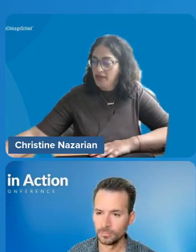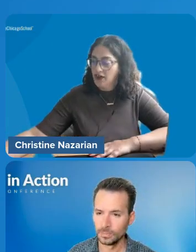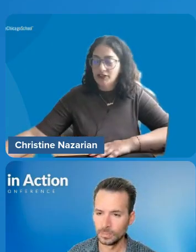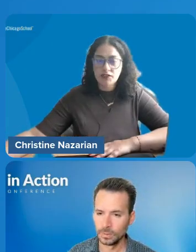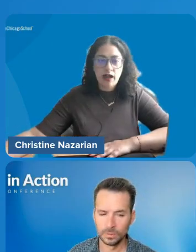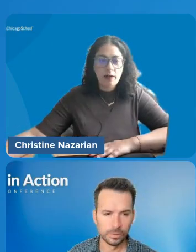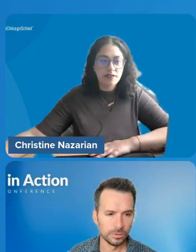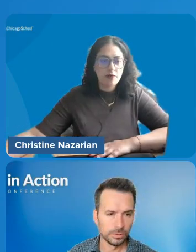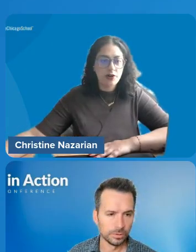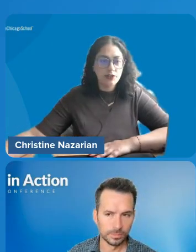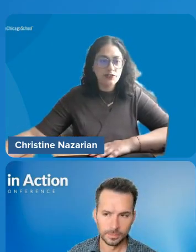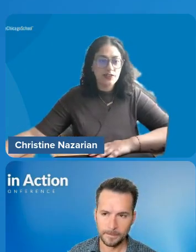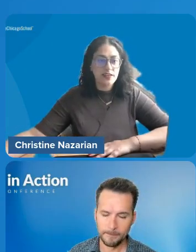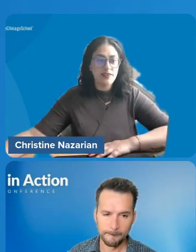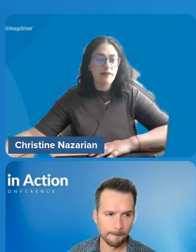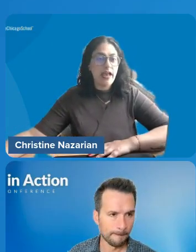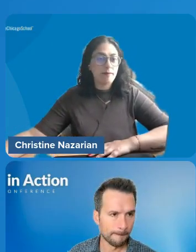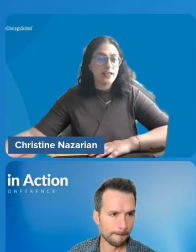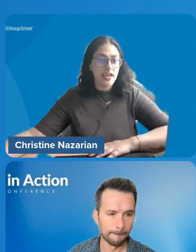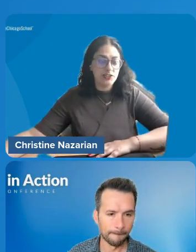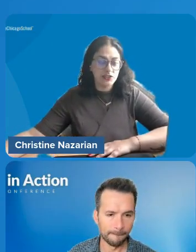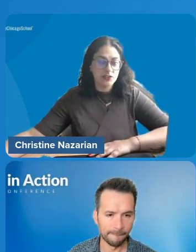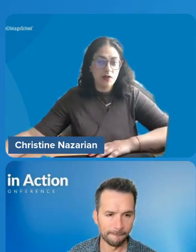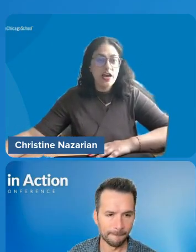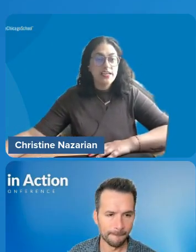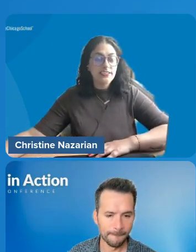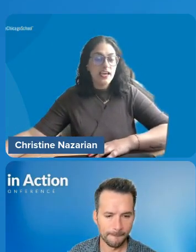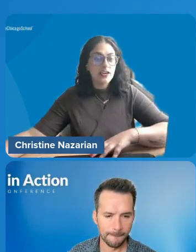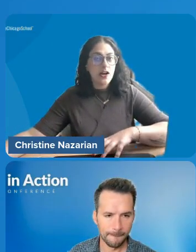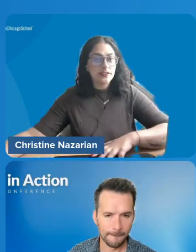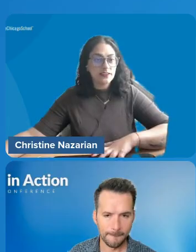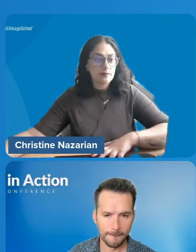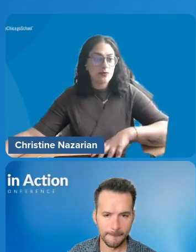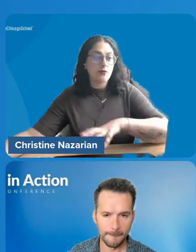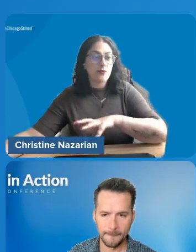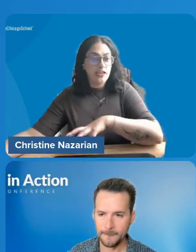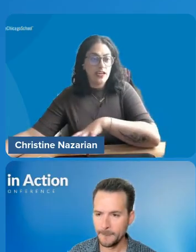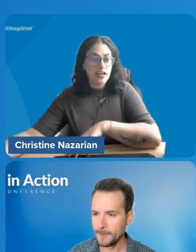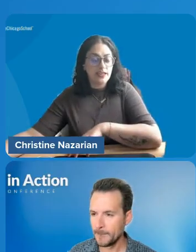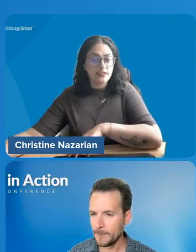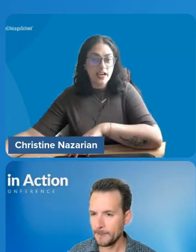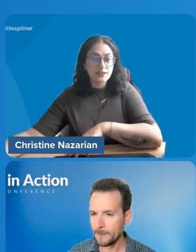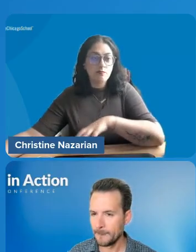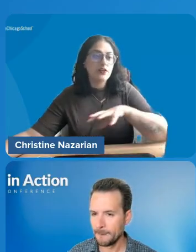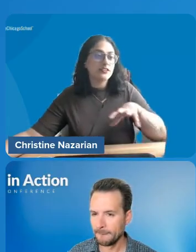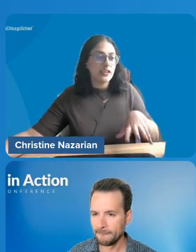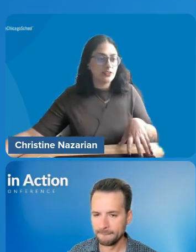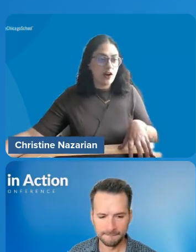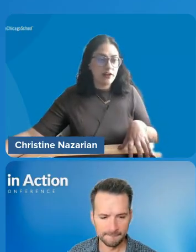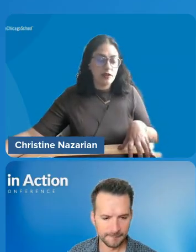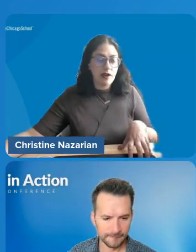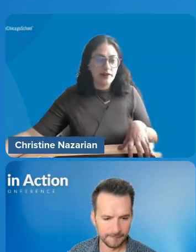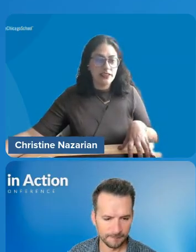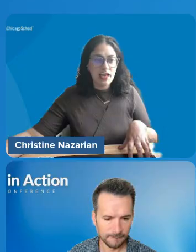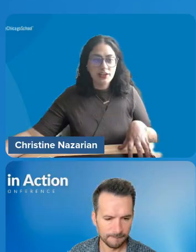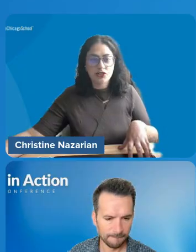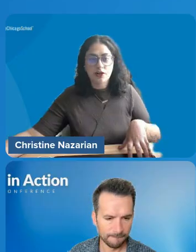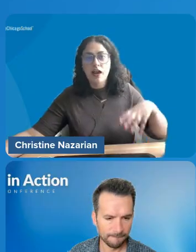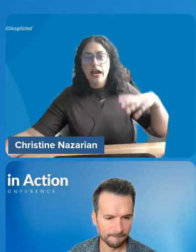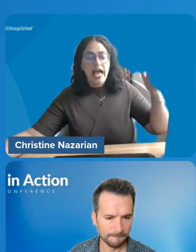It also helps them rehearse the theory application. So taking concepts we're reading in textbooks and talking about in lecture and